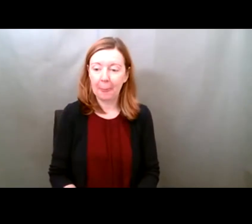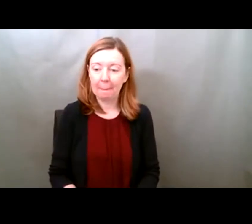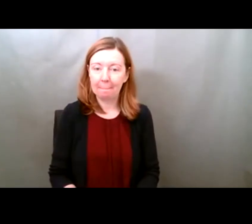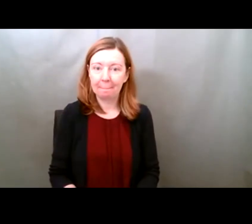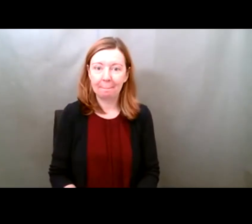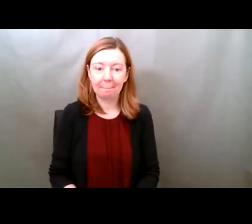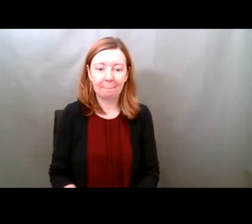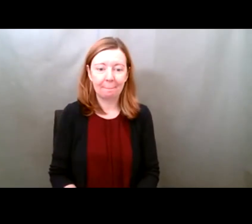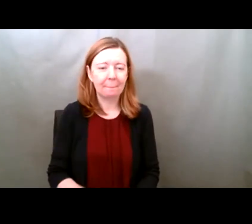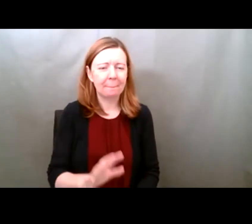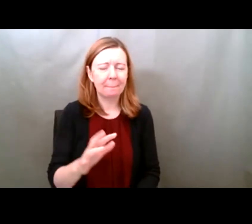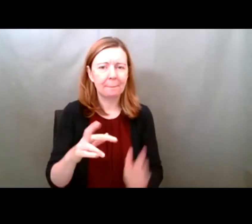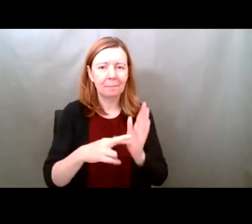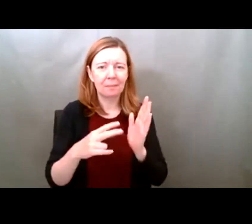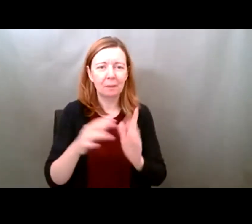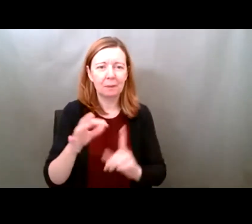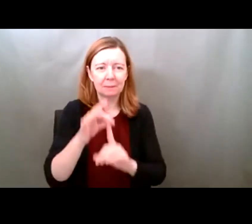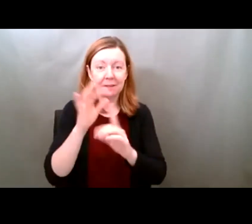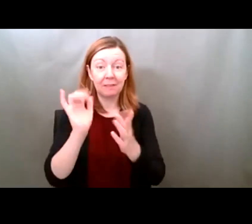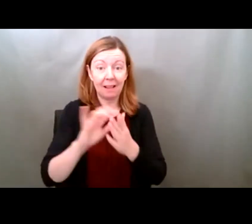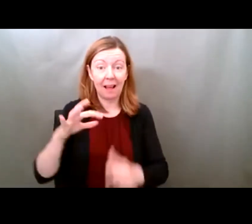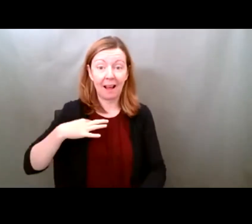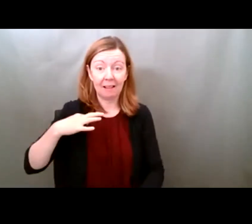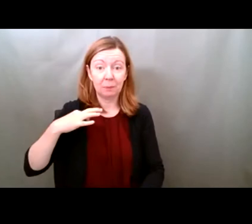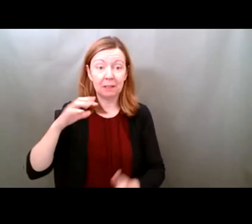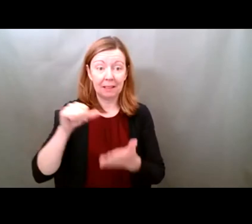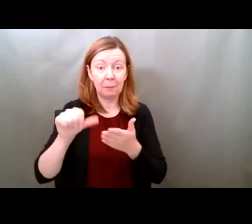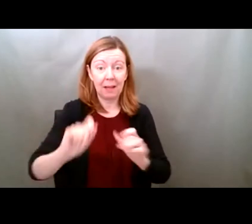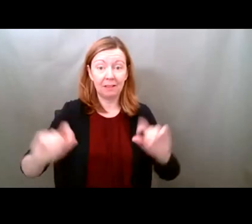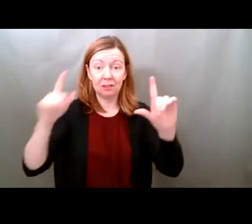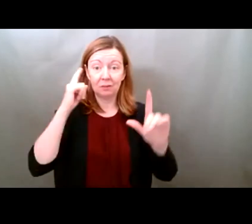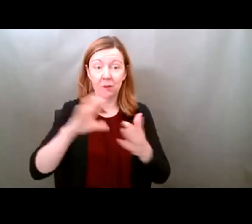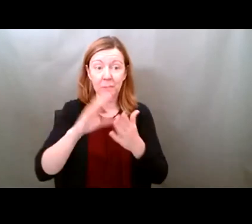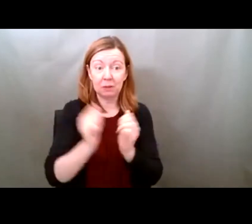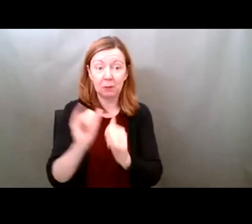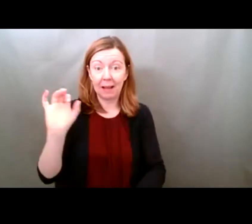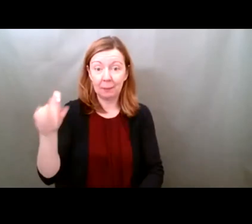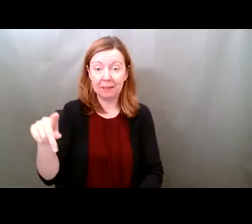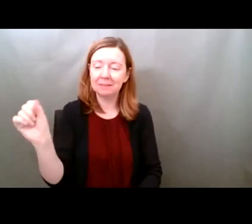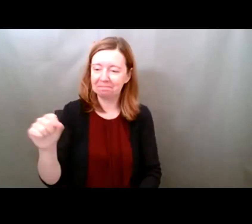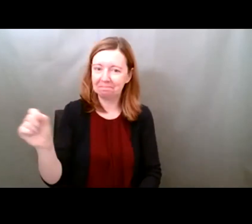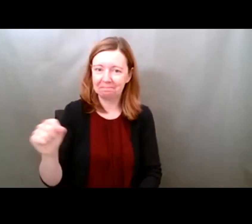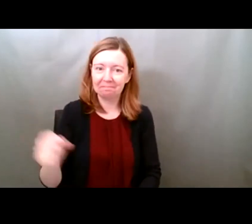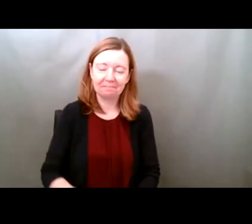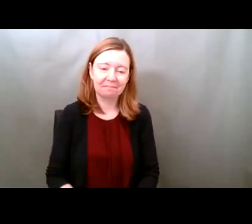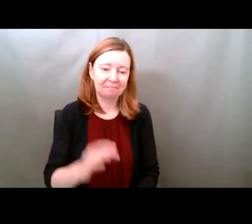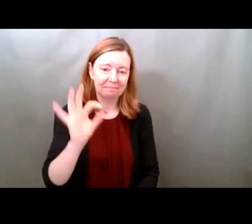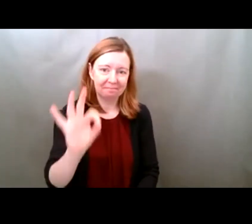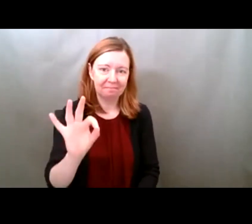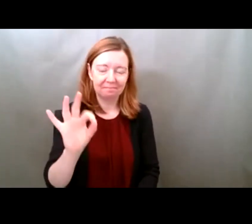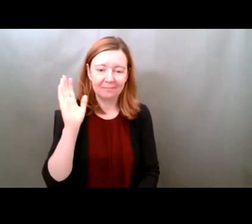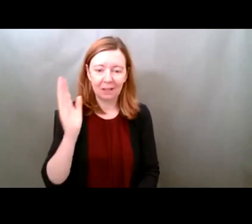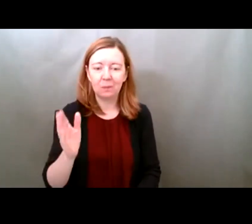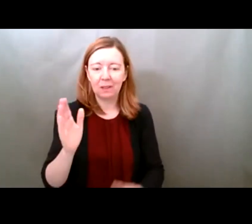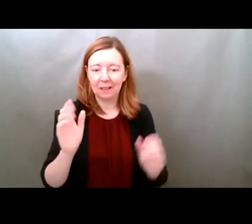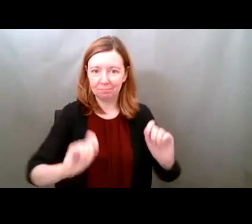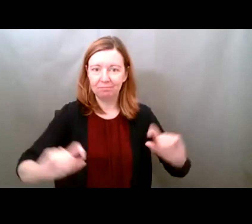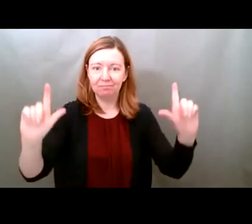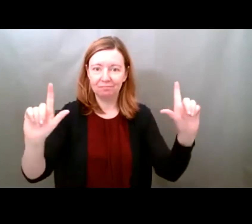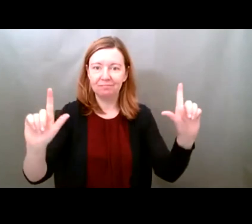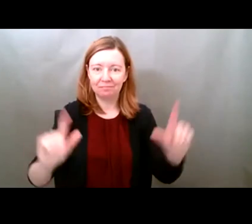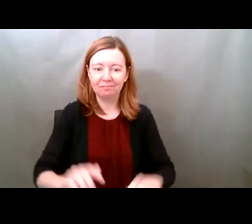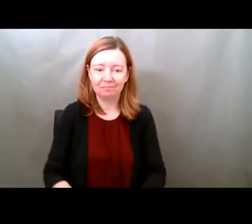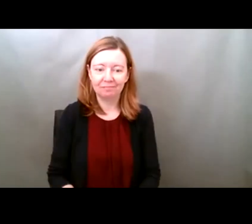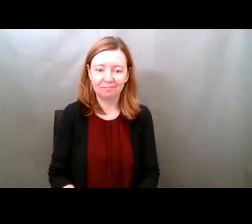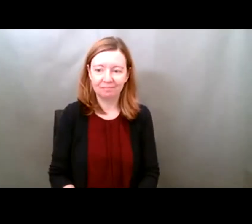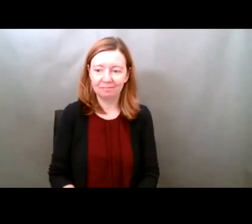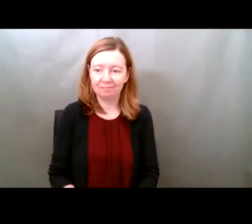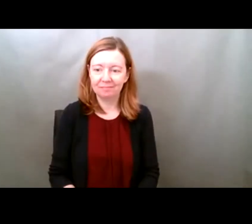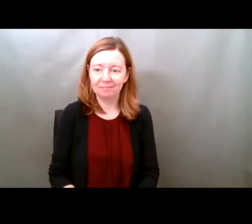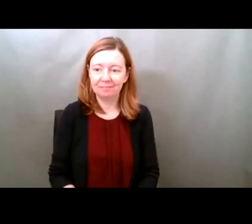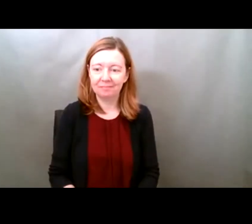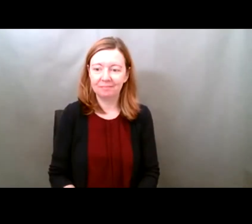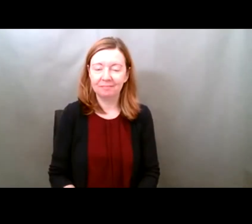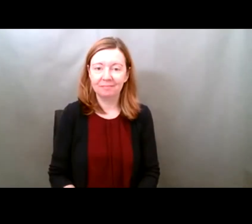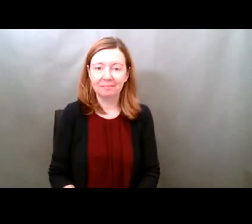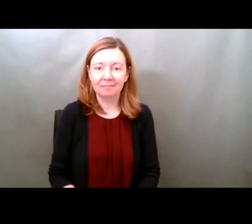[Sophia]: And are you talking specifically about the eligibility page for students with IEPs? [Anna]: Yes. [Sophia]: Okay. I'll share that right now.